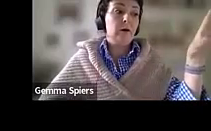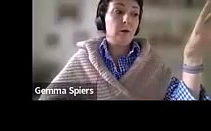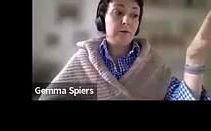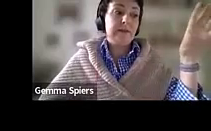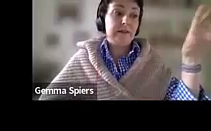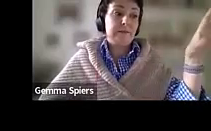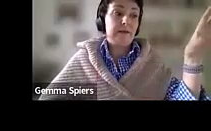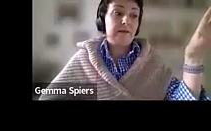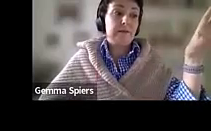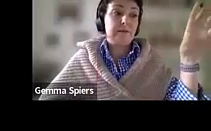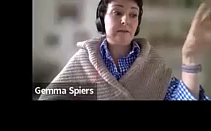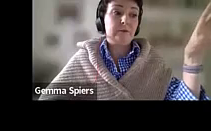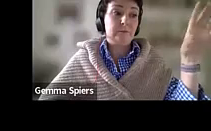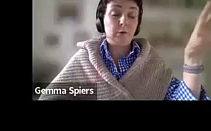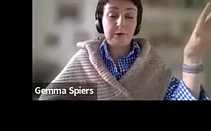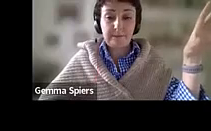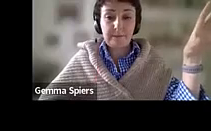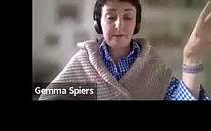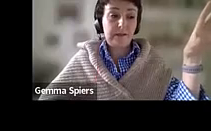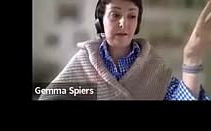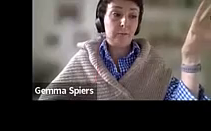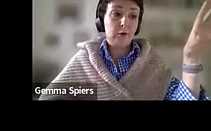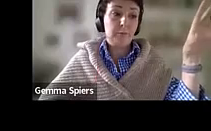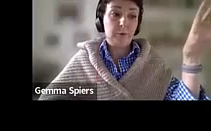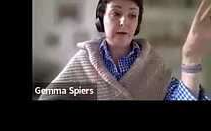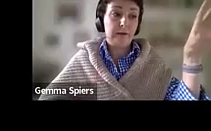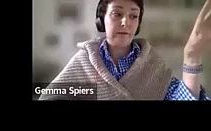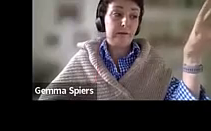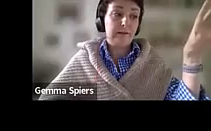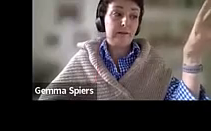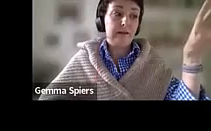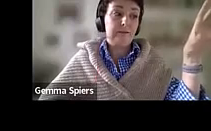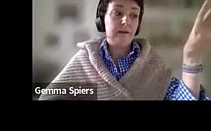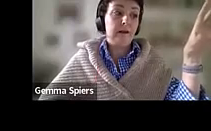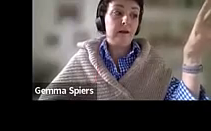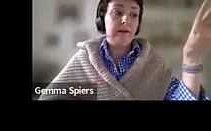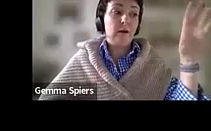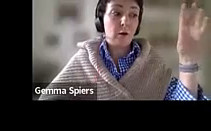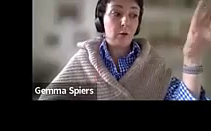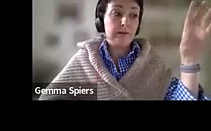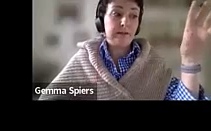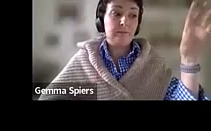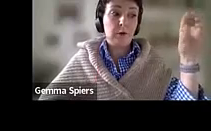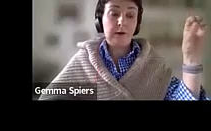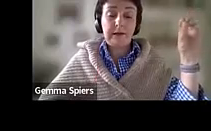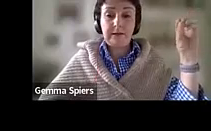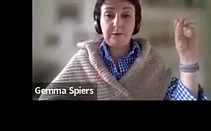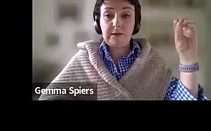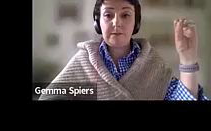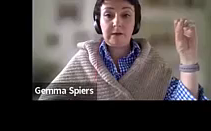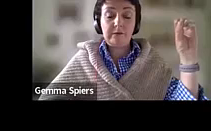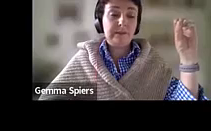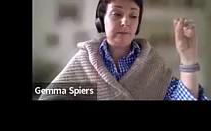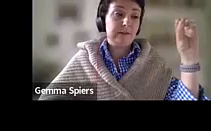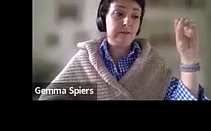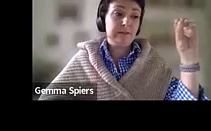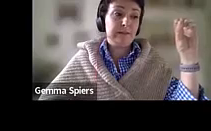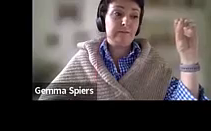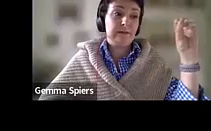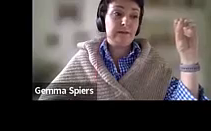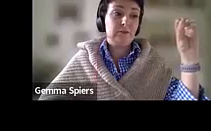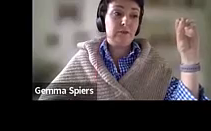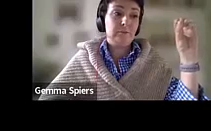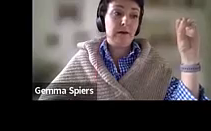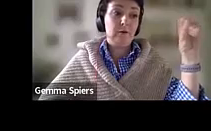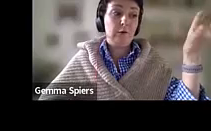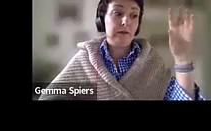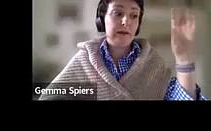women are already expecting to live with more disability and more poor health in later life, and they are already more likely to experience material